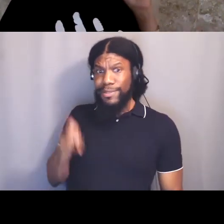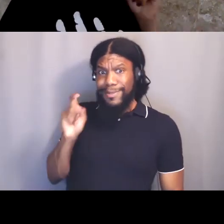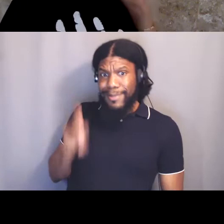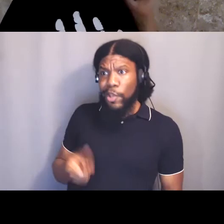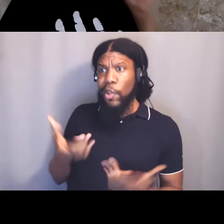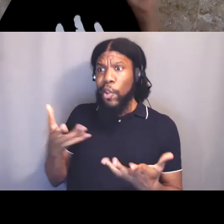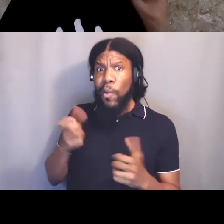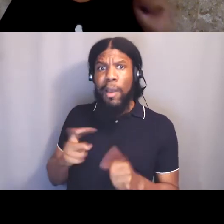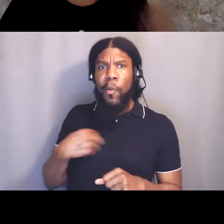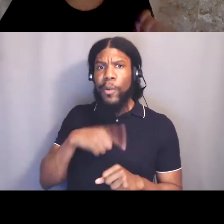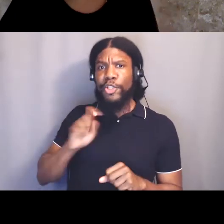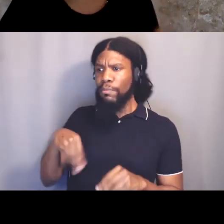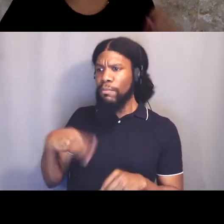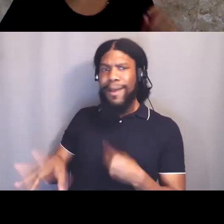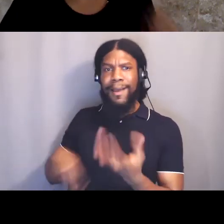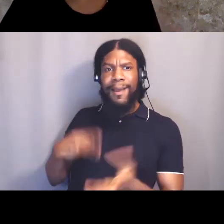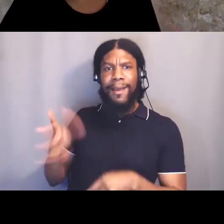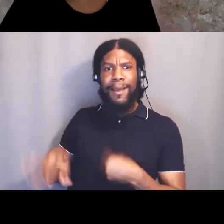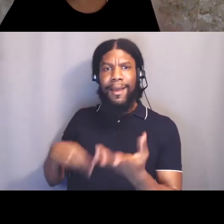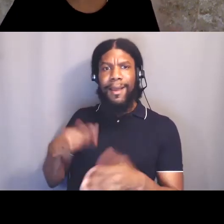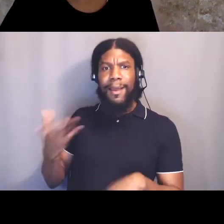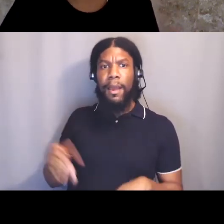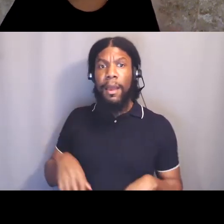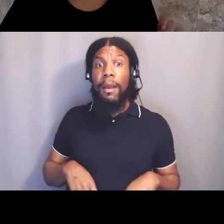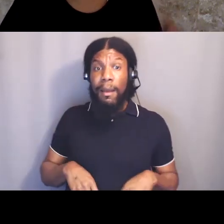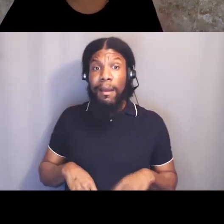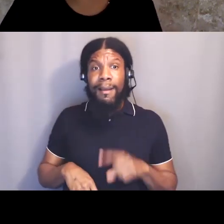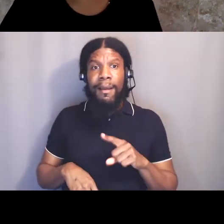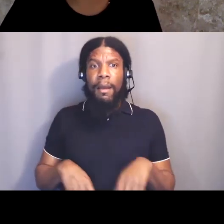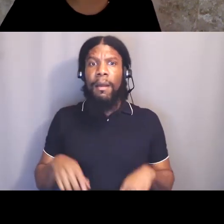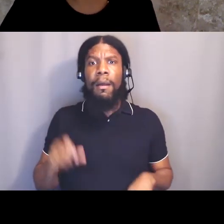If she does nothing else in her life for freedom,